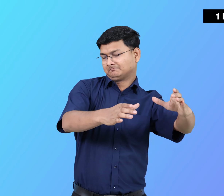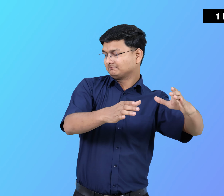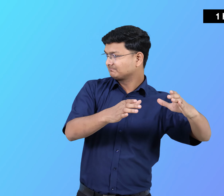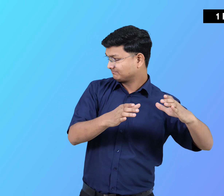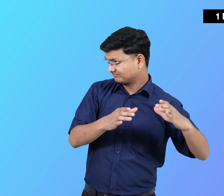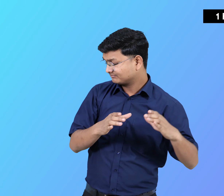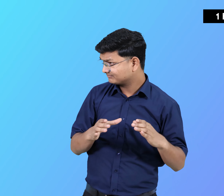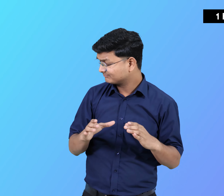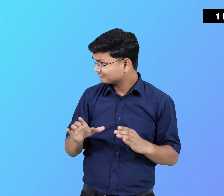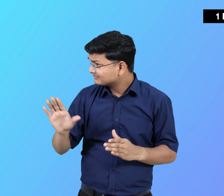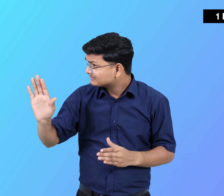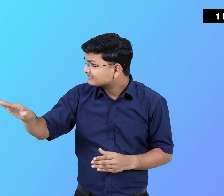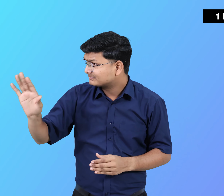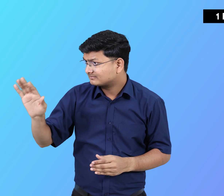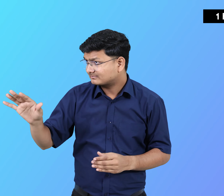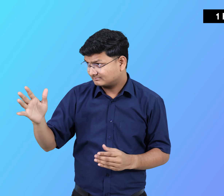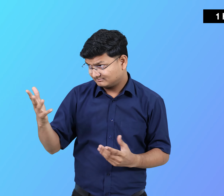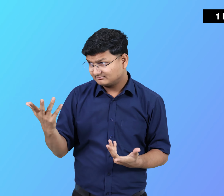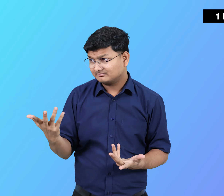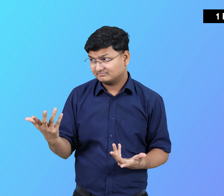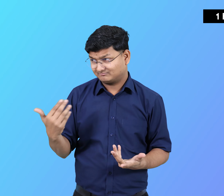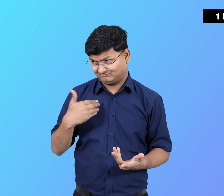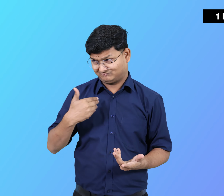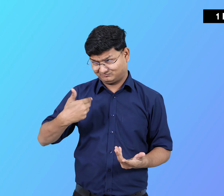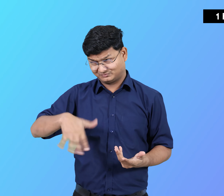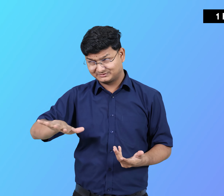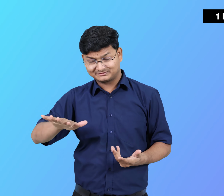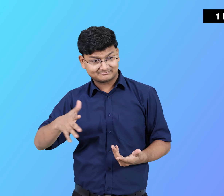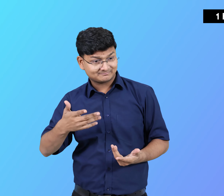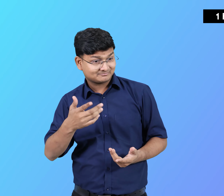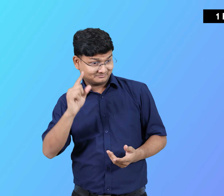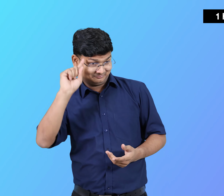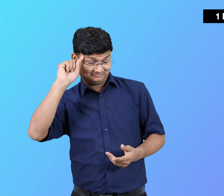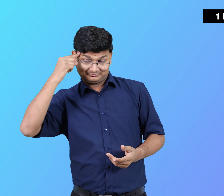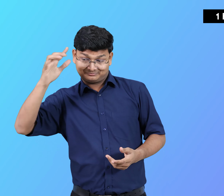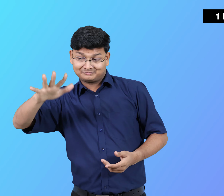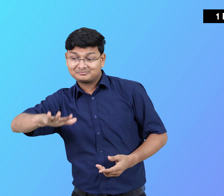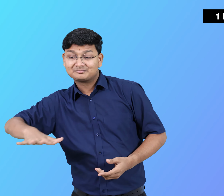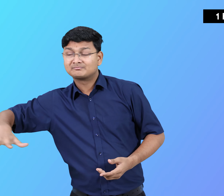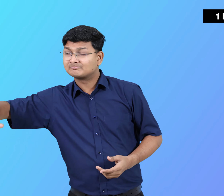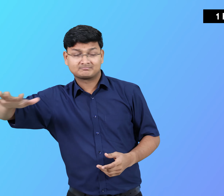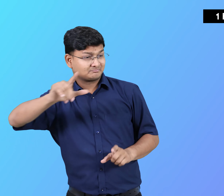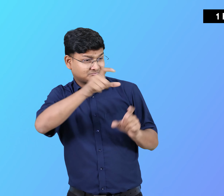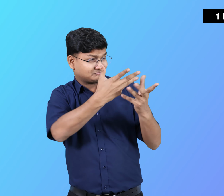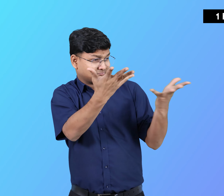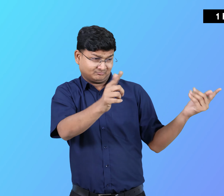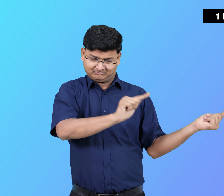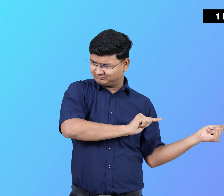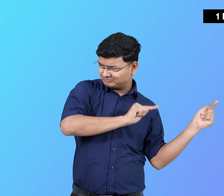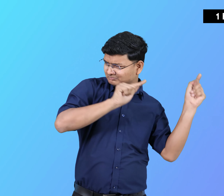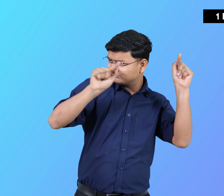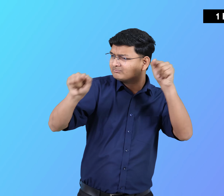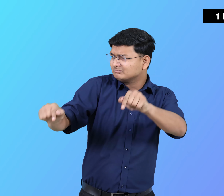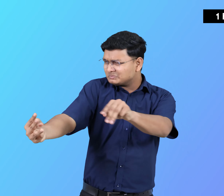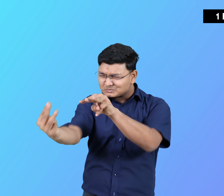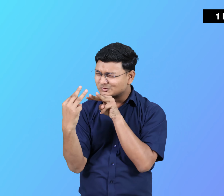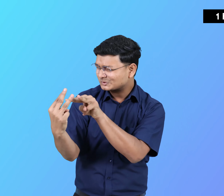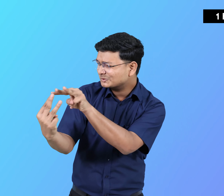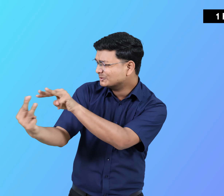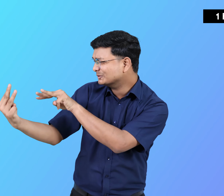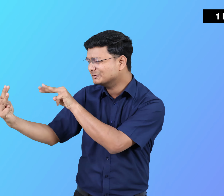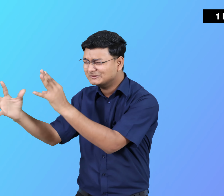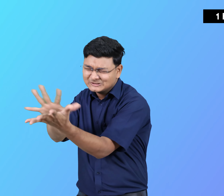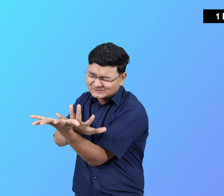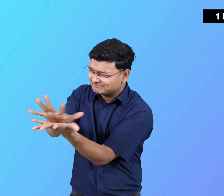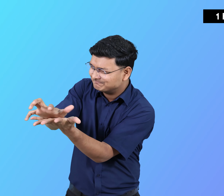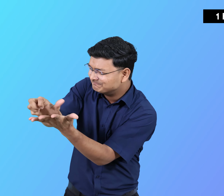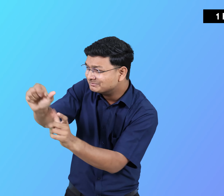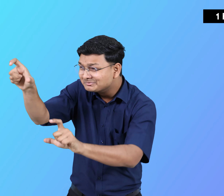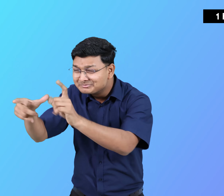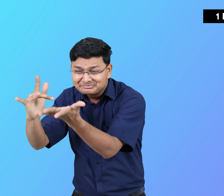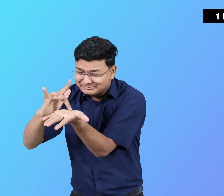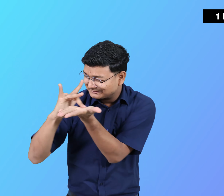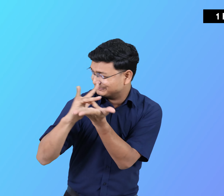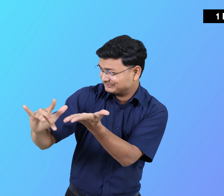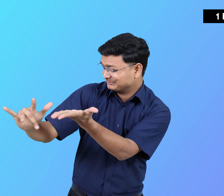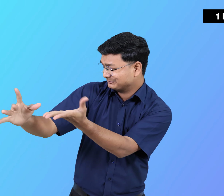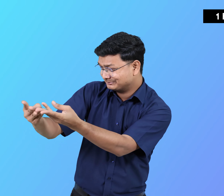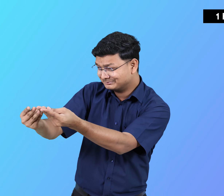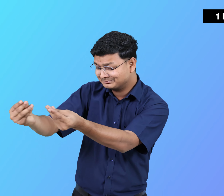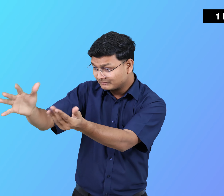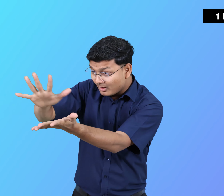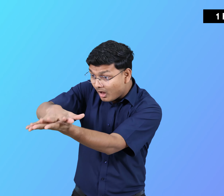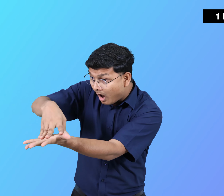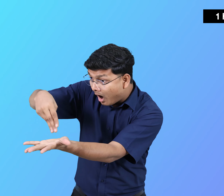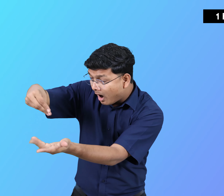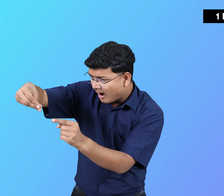Then they came back with another message from Ben-Hadad that said, “I will completely destroy Samaria. I promise that there will be nothing left of that city!